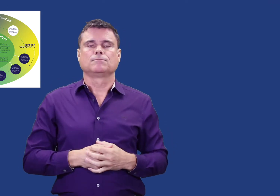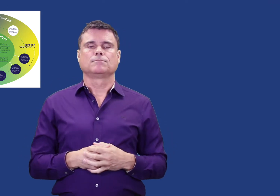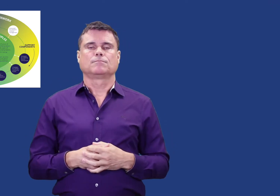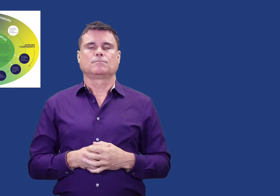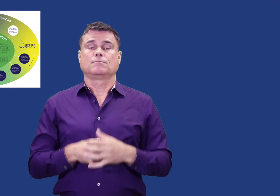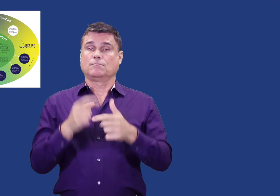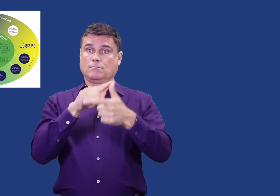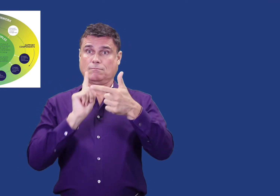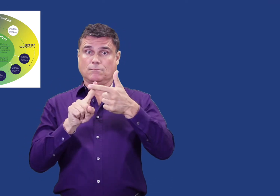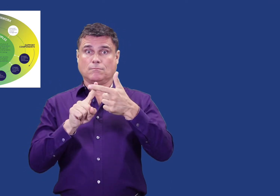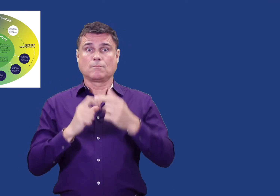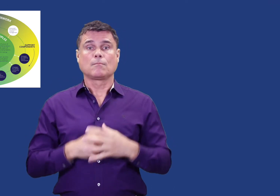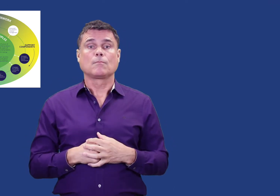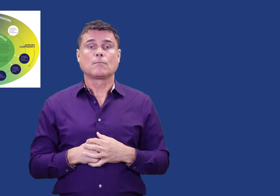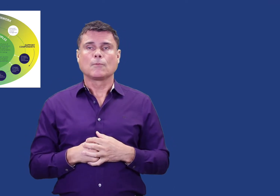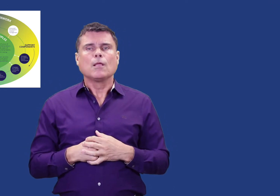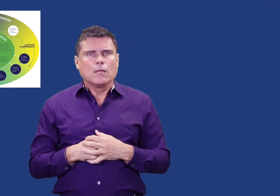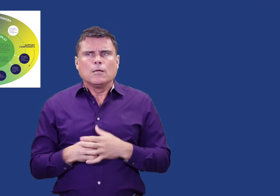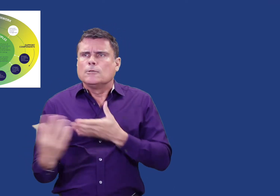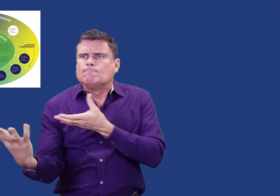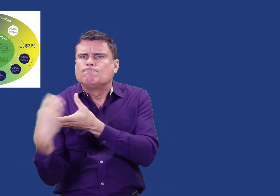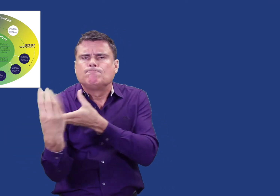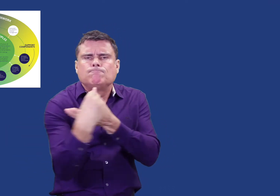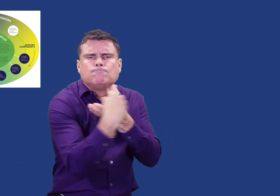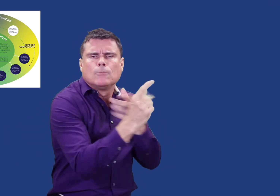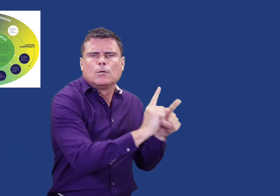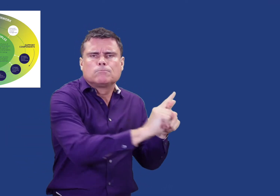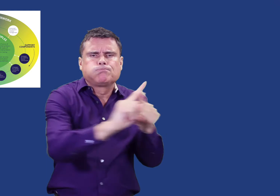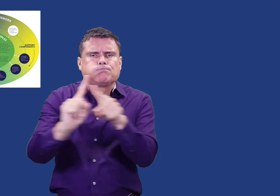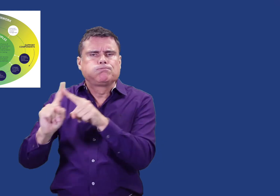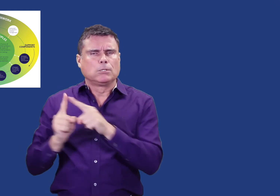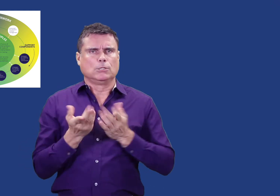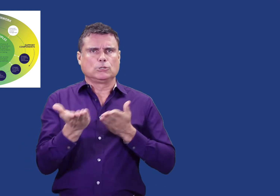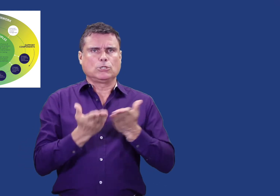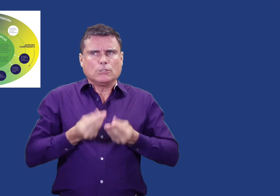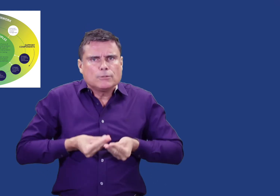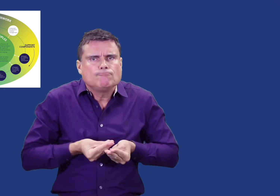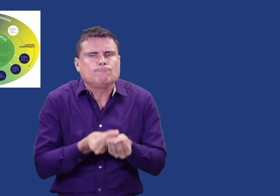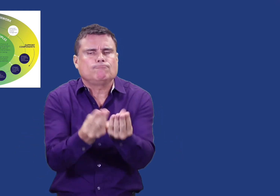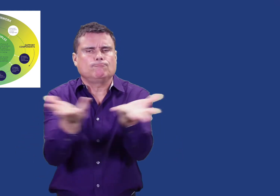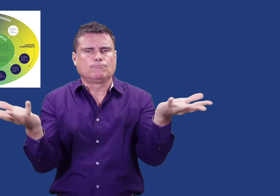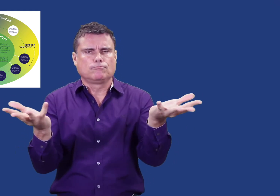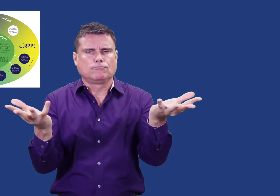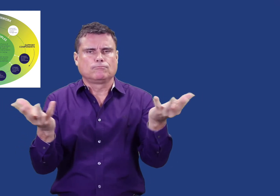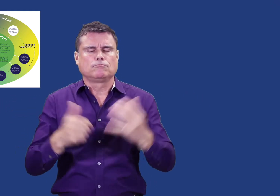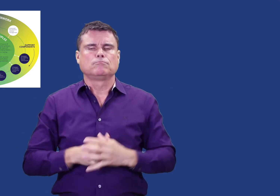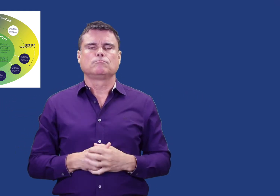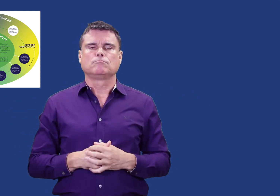2. INCLUSIVE SERVICE DELIVERY